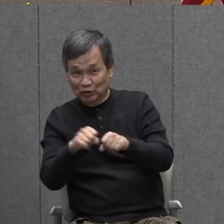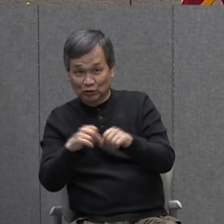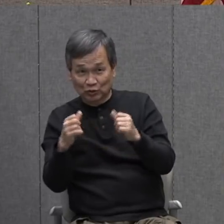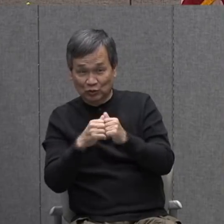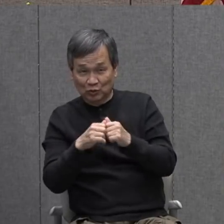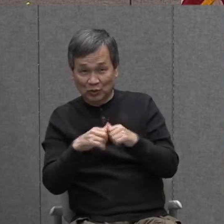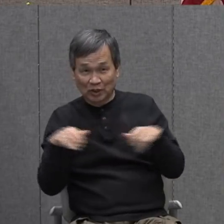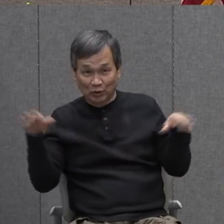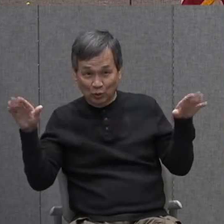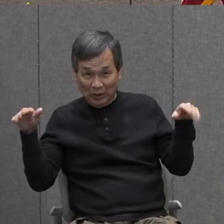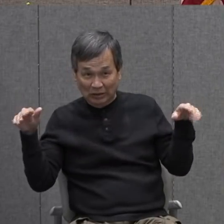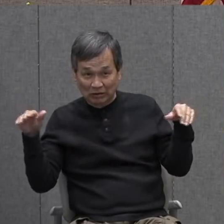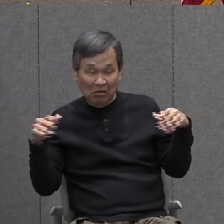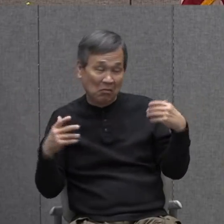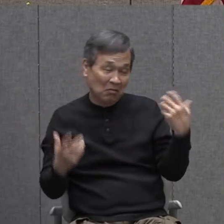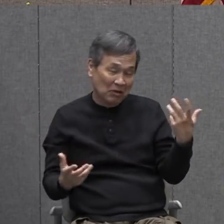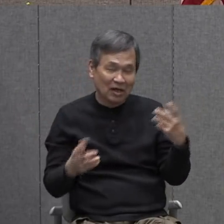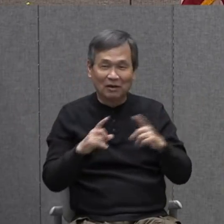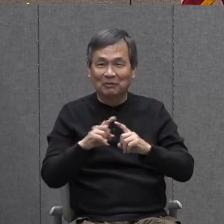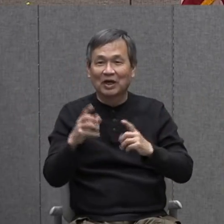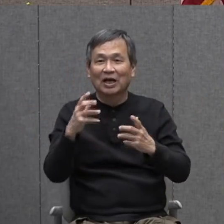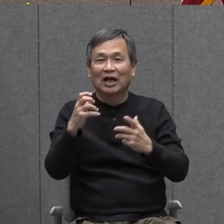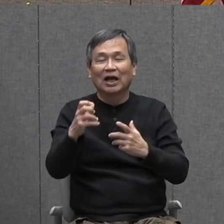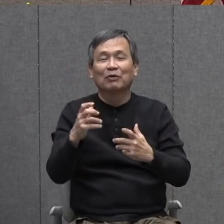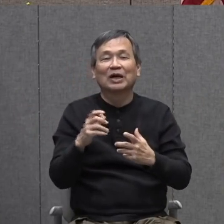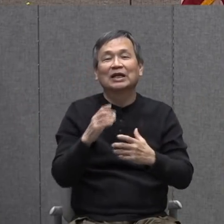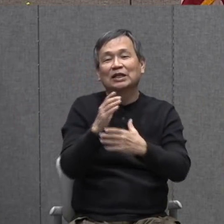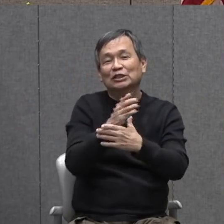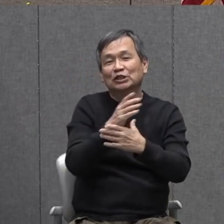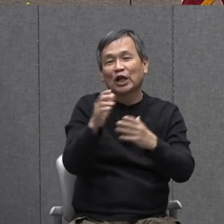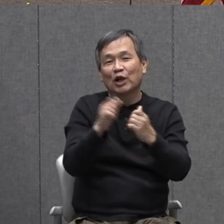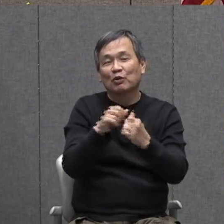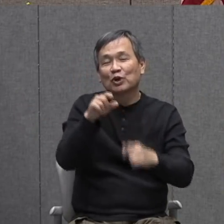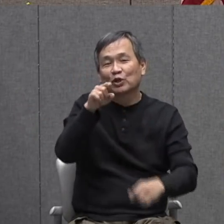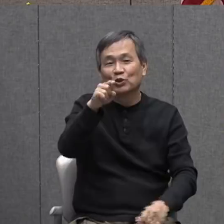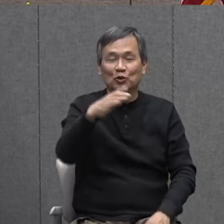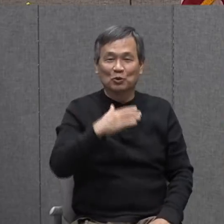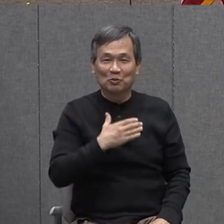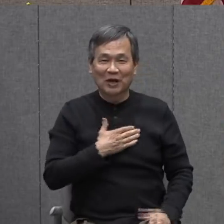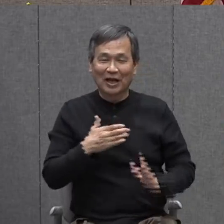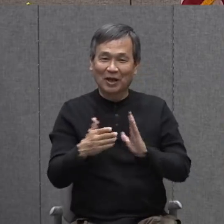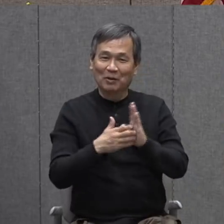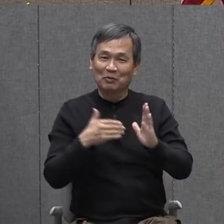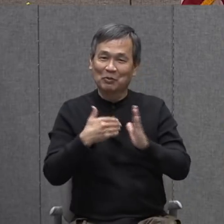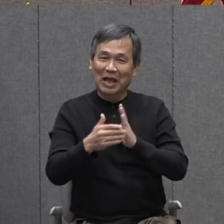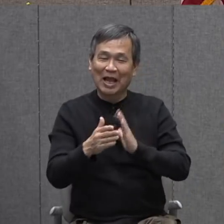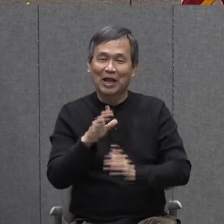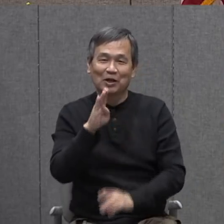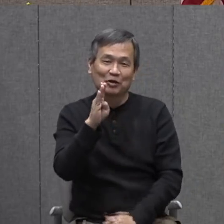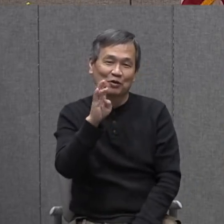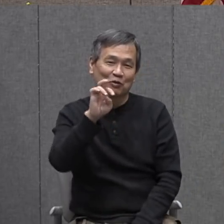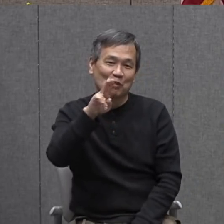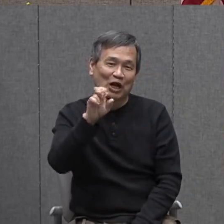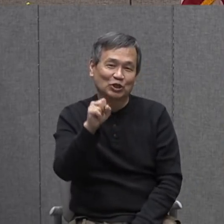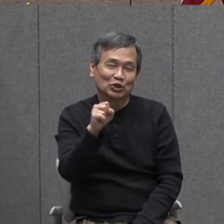but for right now I want to share with you my paintbrush. I want you to describe one thing